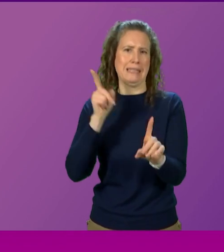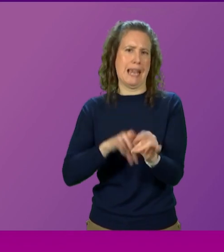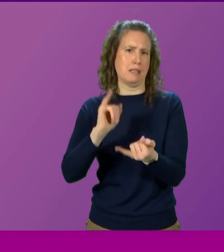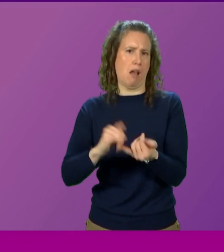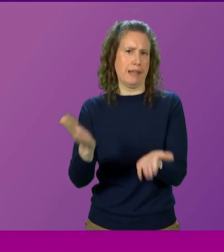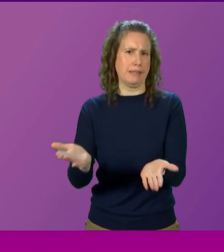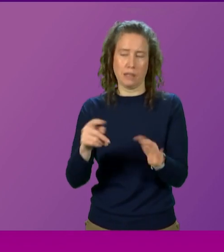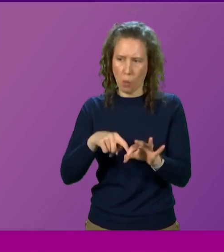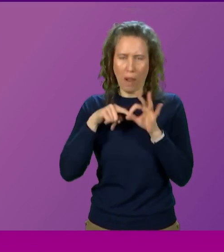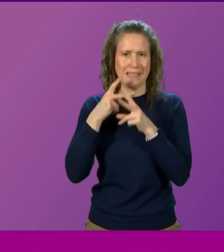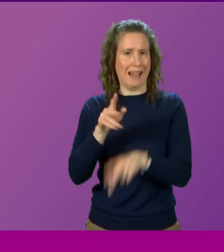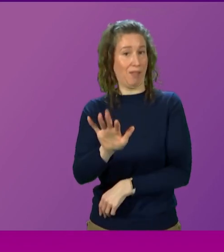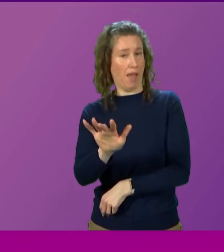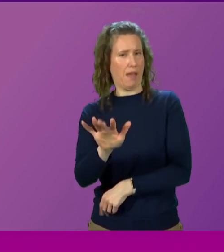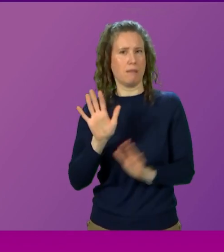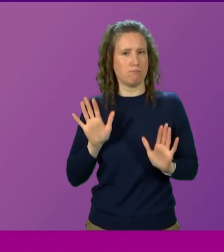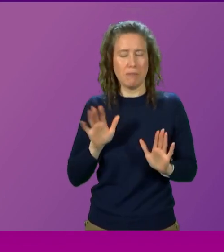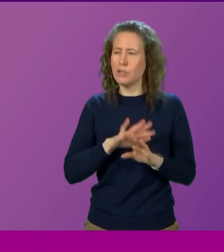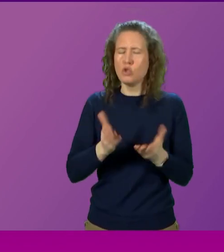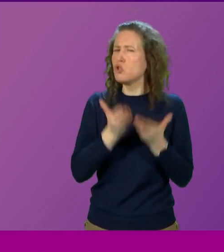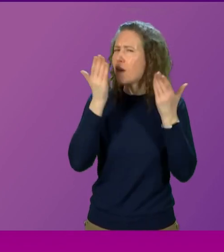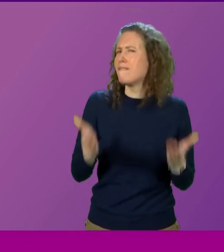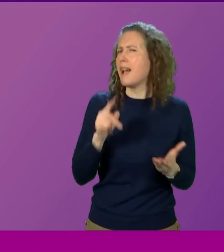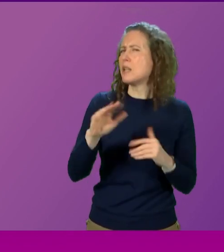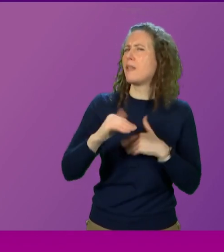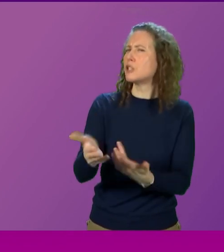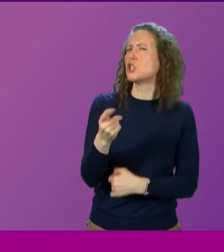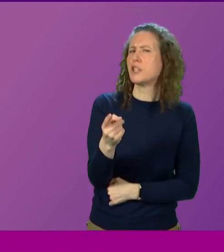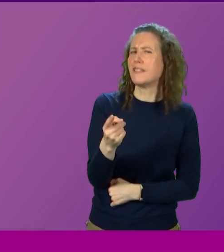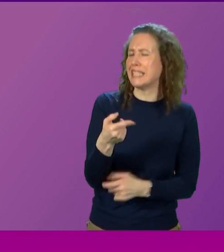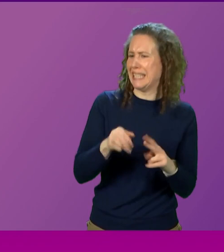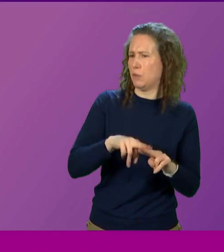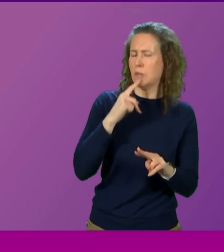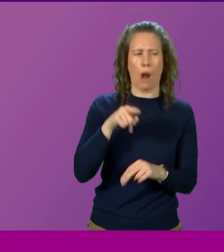I say again that it does a disservice to NHS Tayside to suggest otherwise.